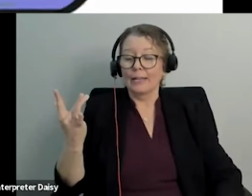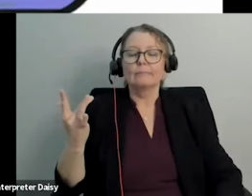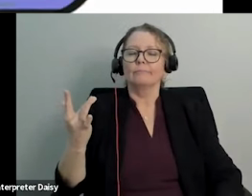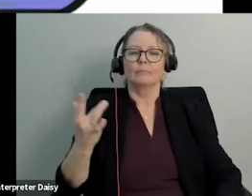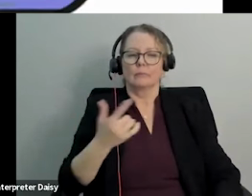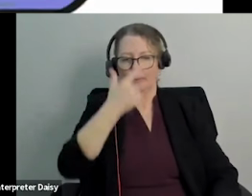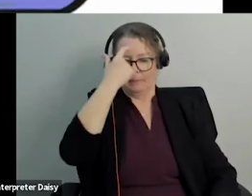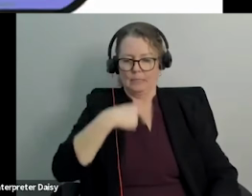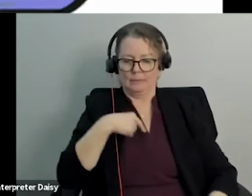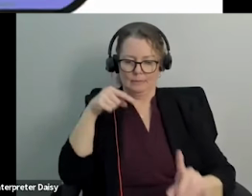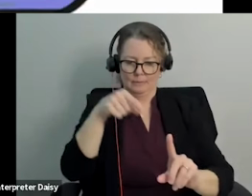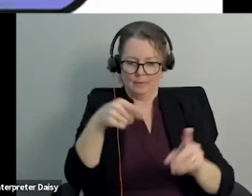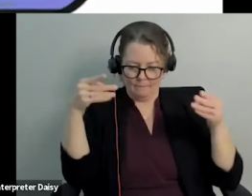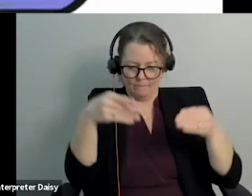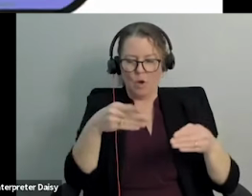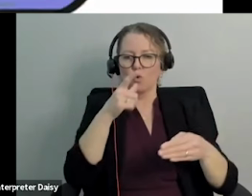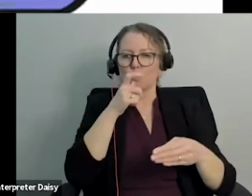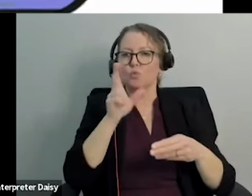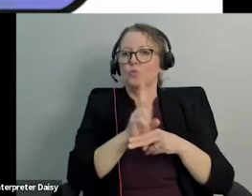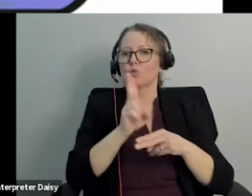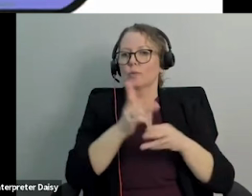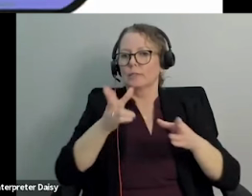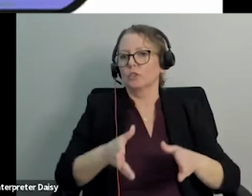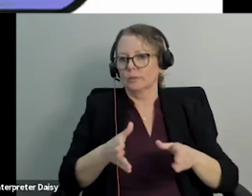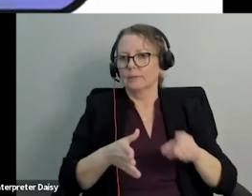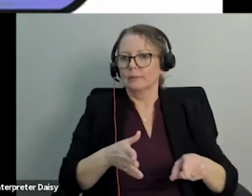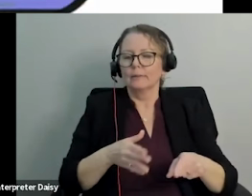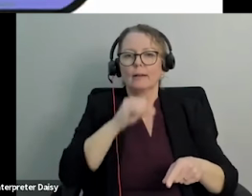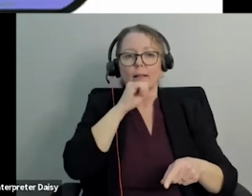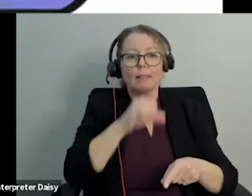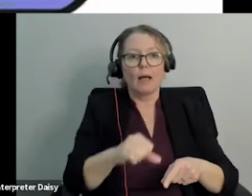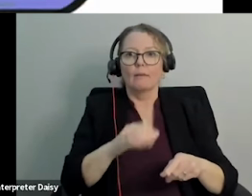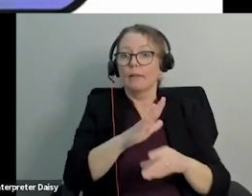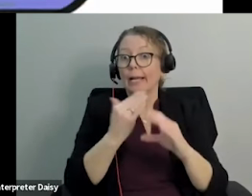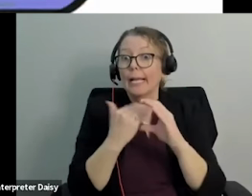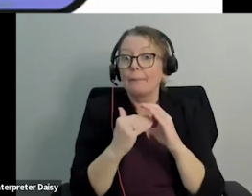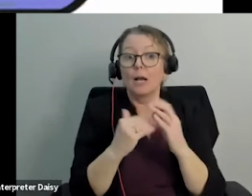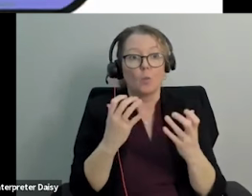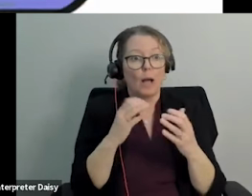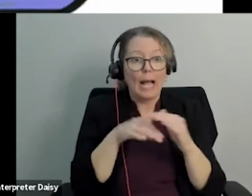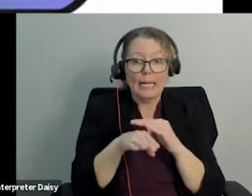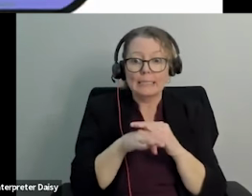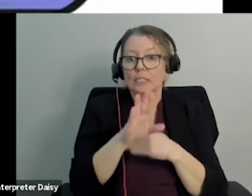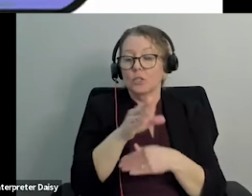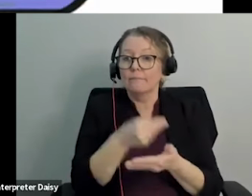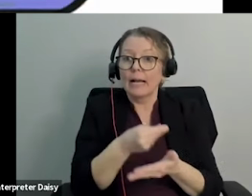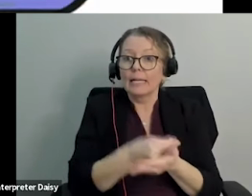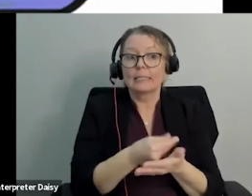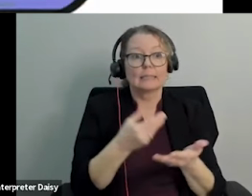it's who I'm thinking of, they need access to the things they love; their email, their finances, their news, their social media.